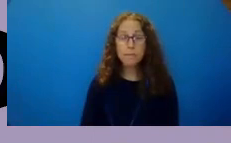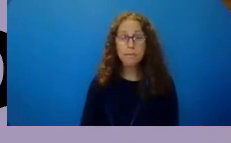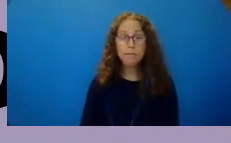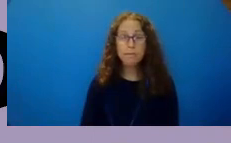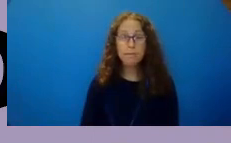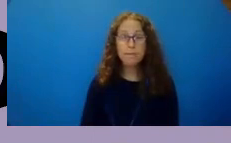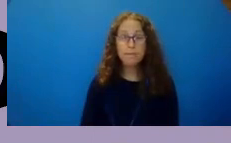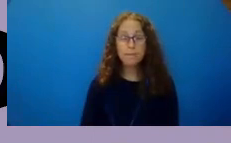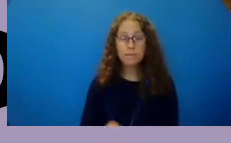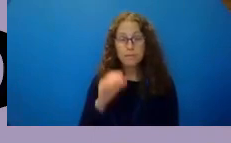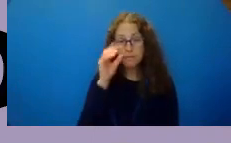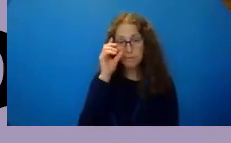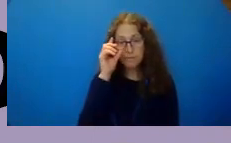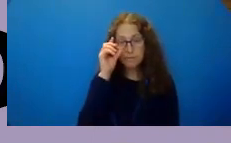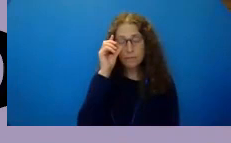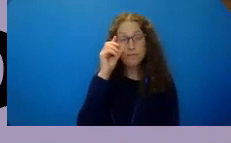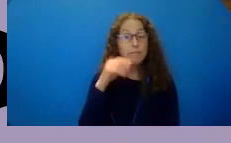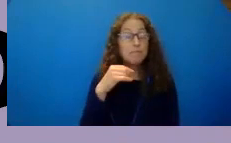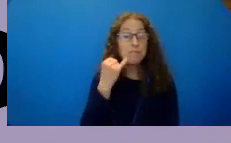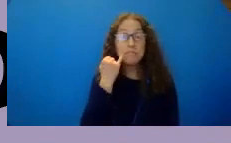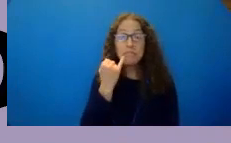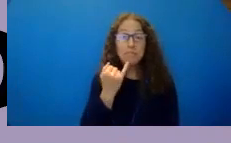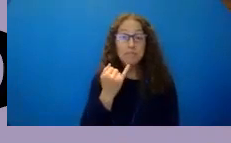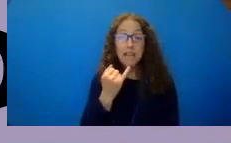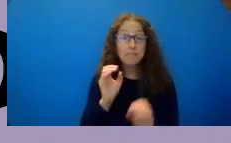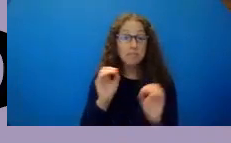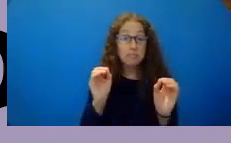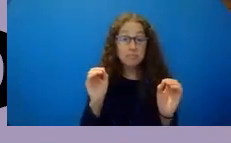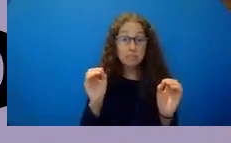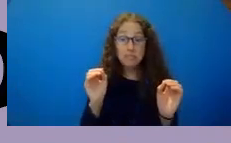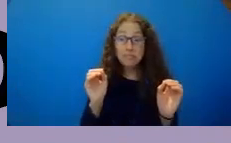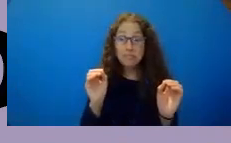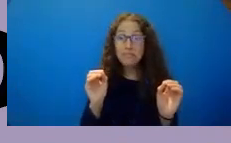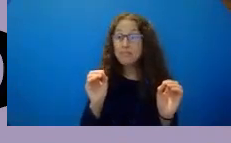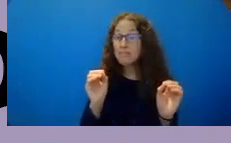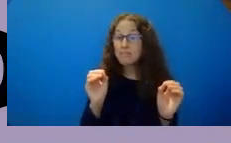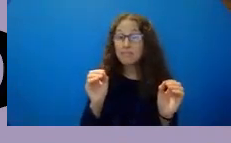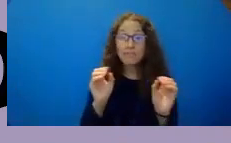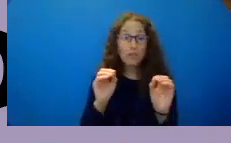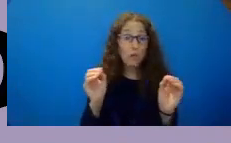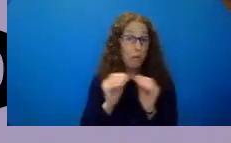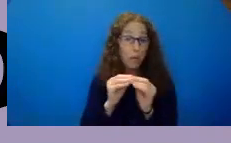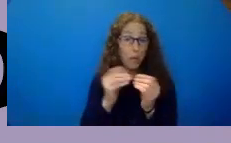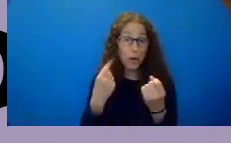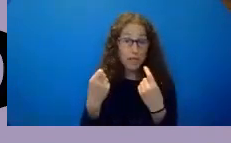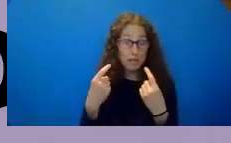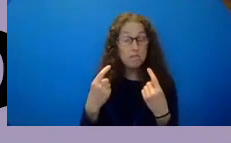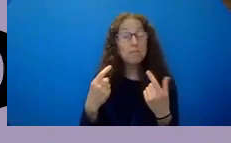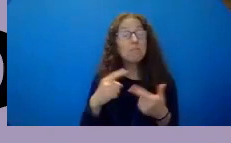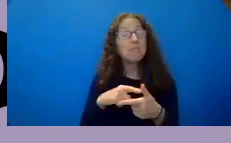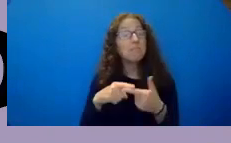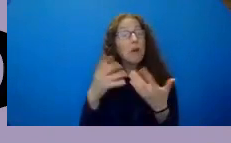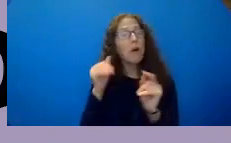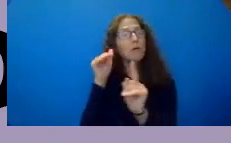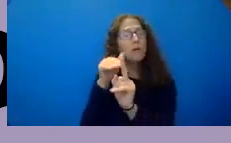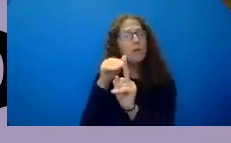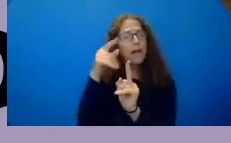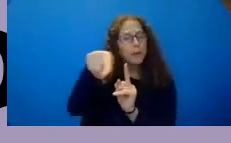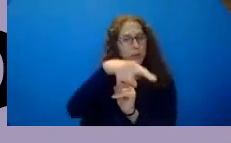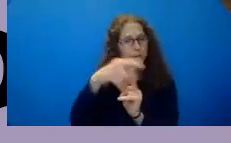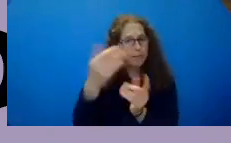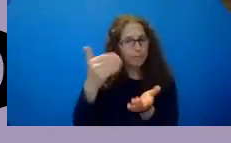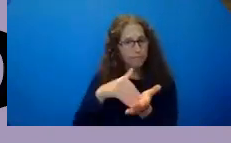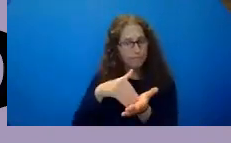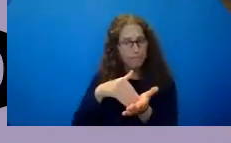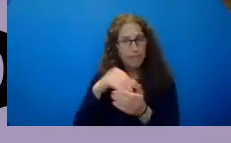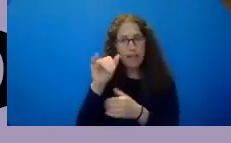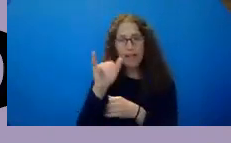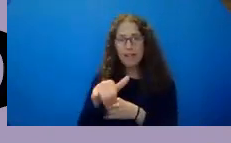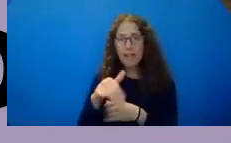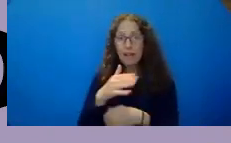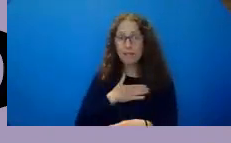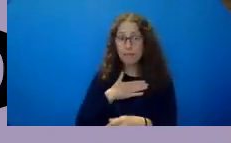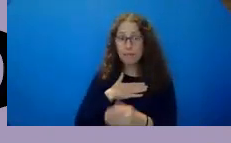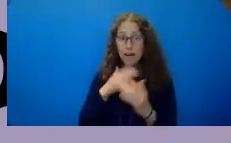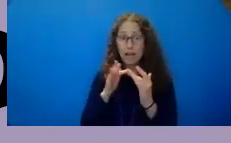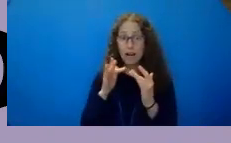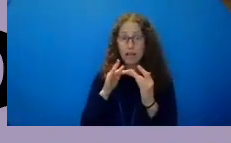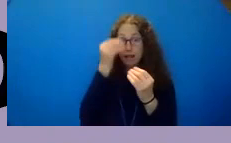HAD THE OPPORTUNITY TO YET?